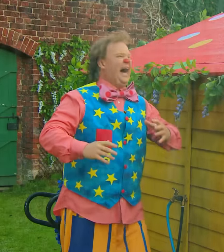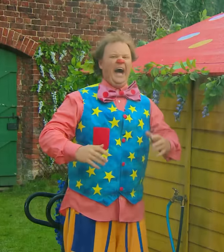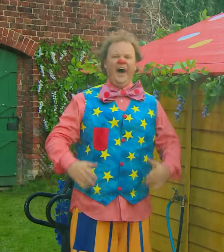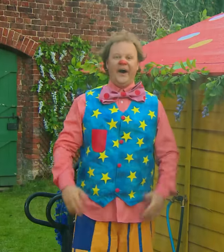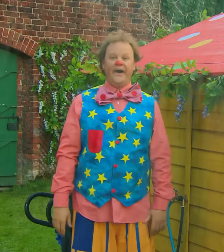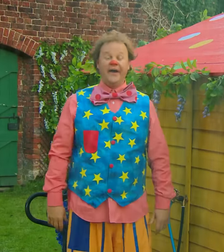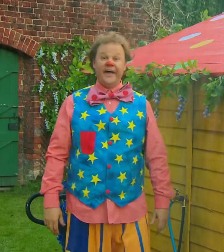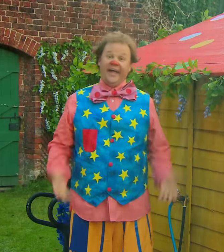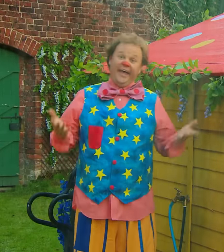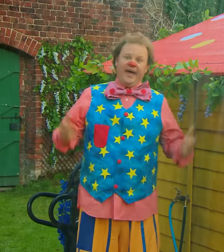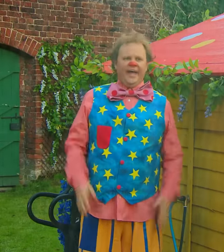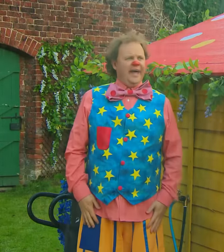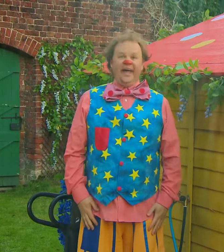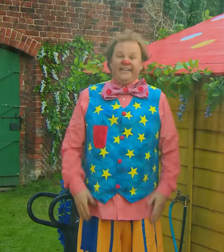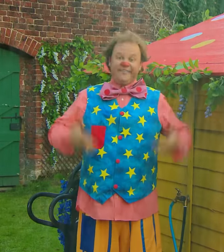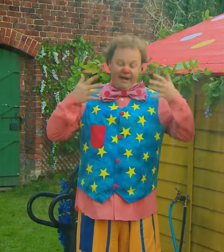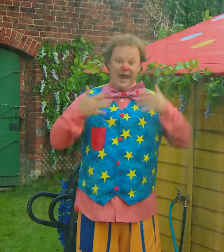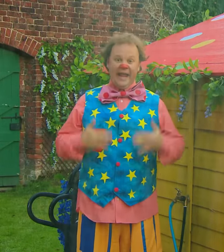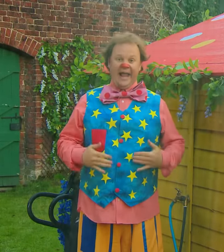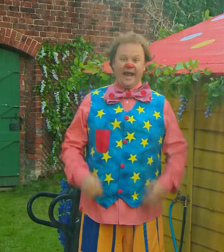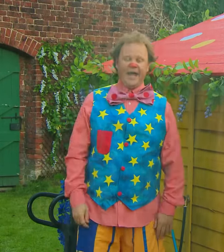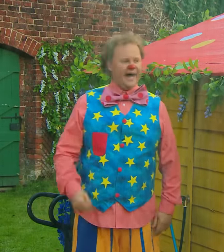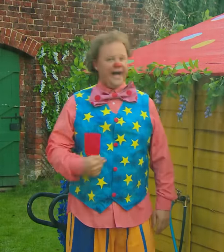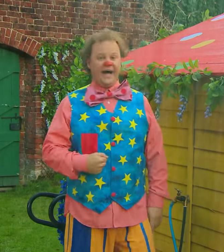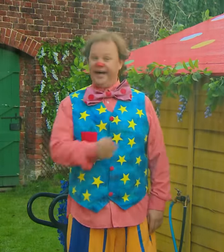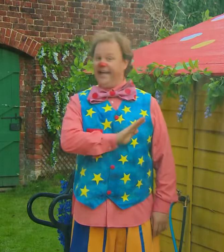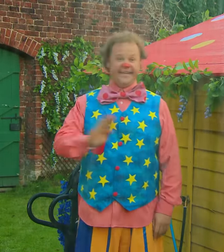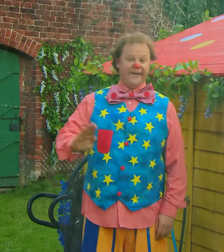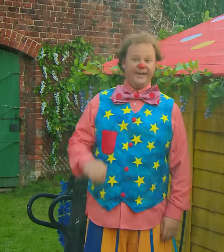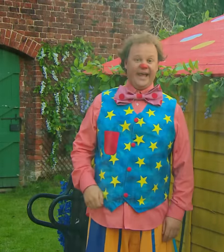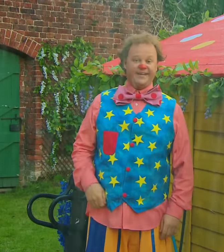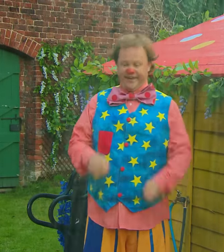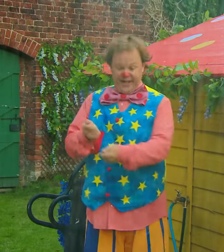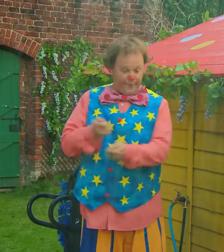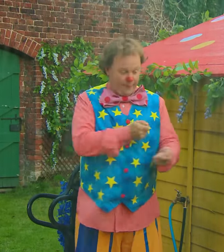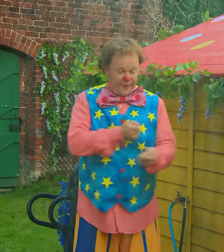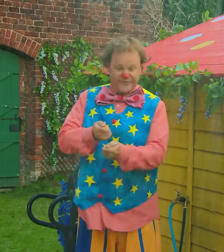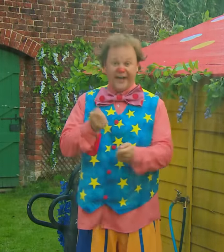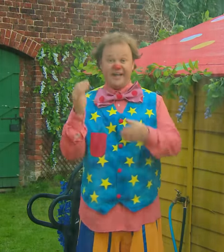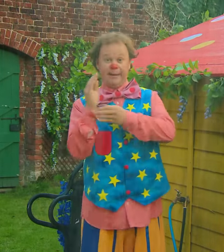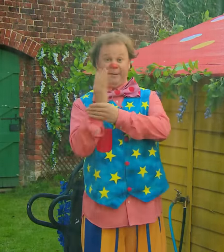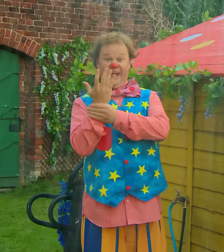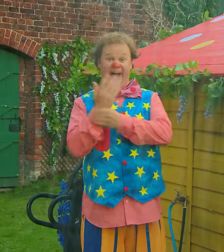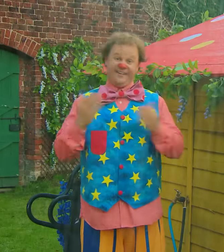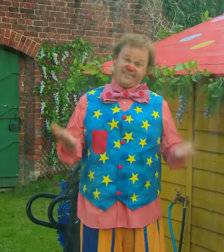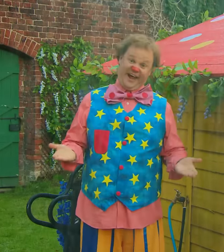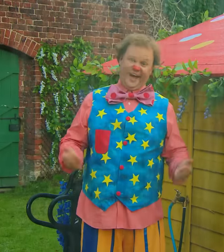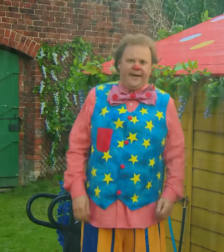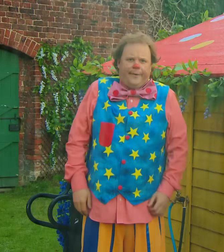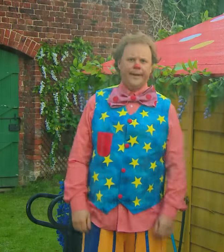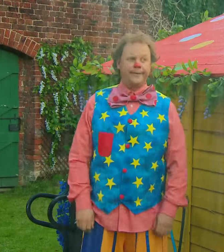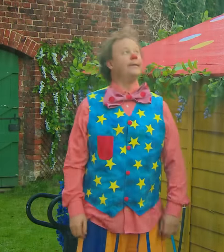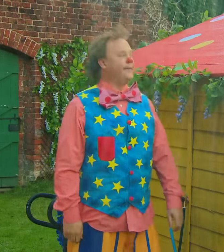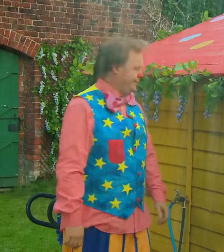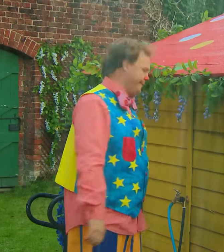oh it's raining i don't need to water the plants now